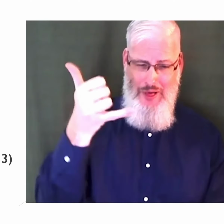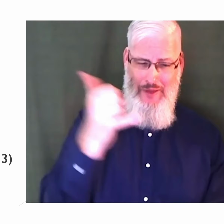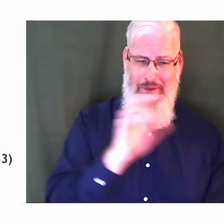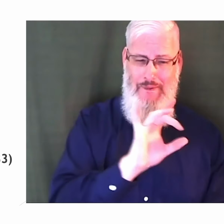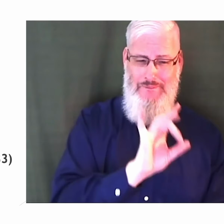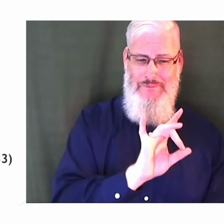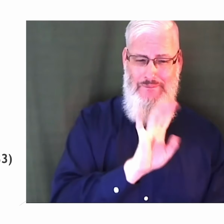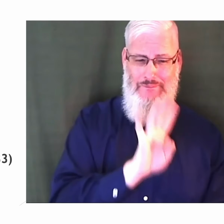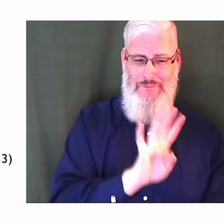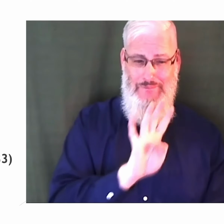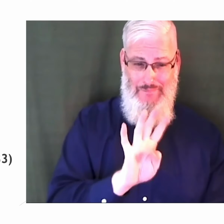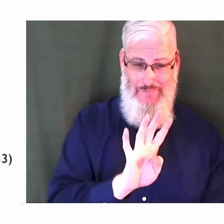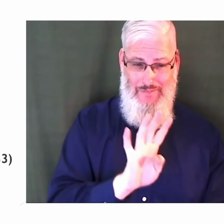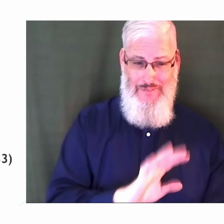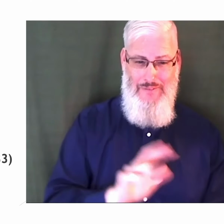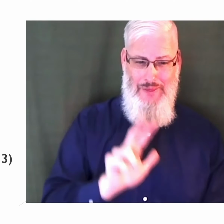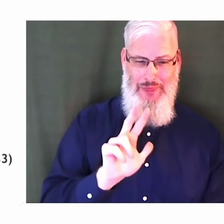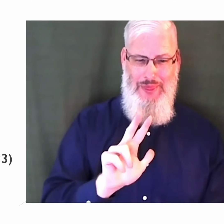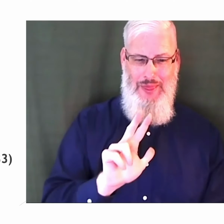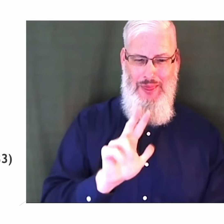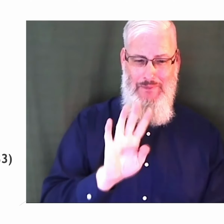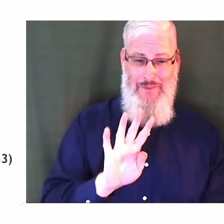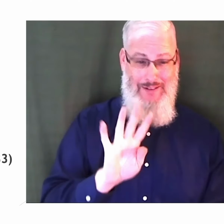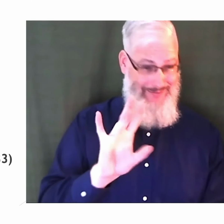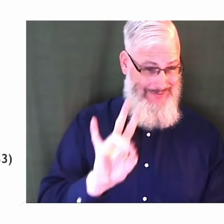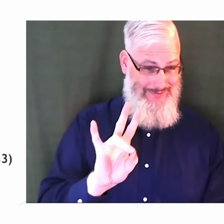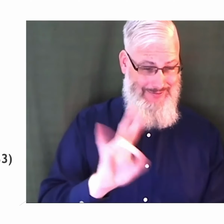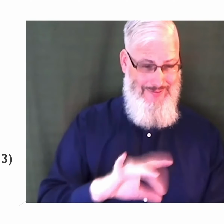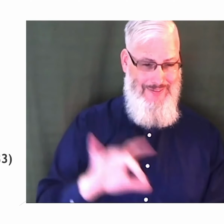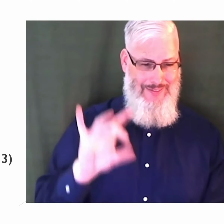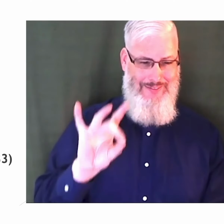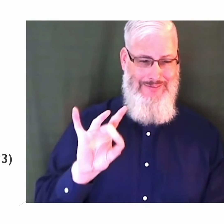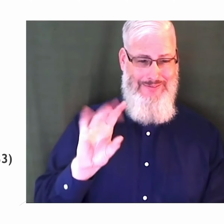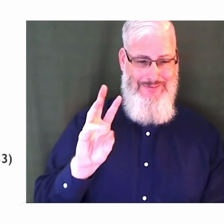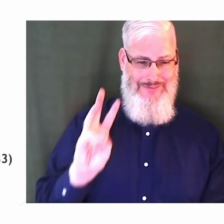that's +1 844-347-8683.